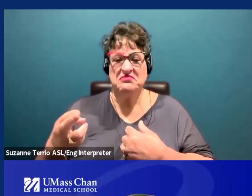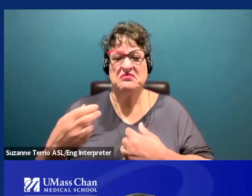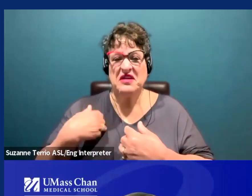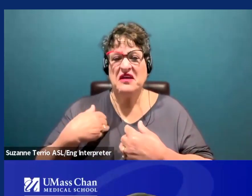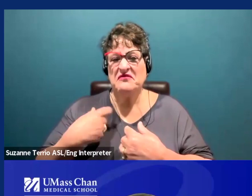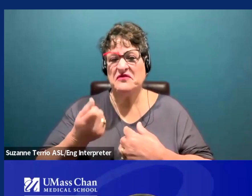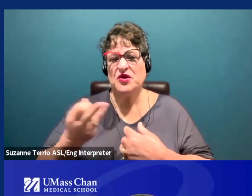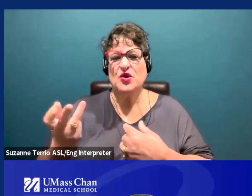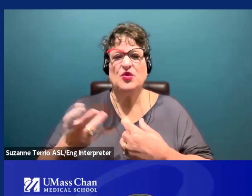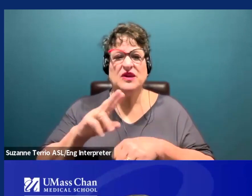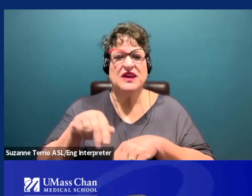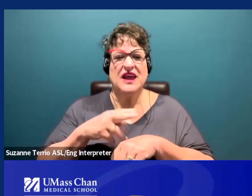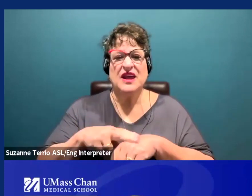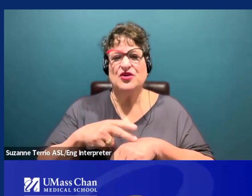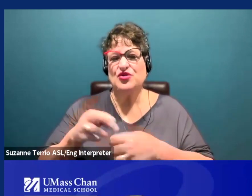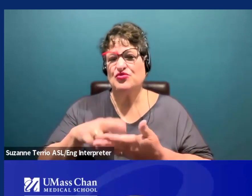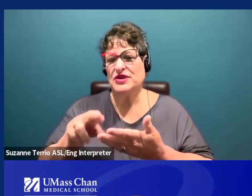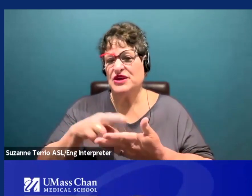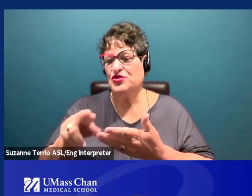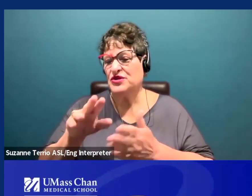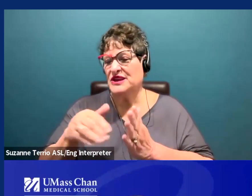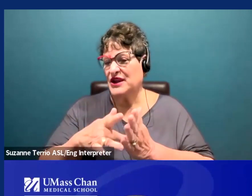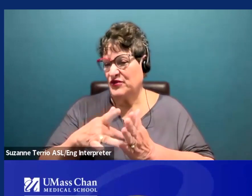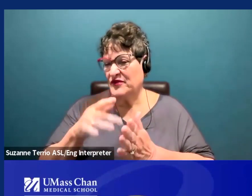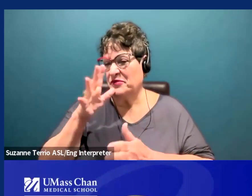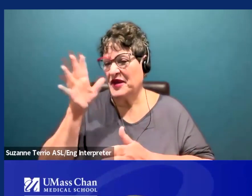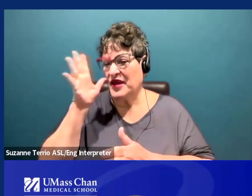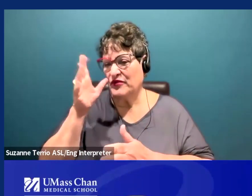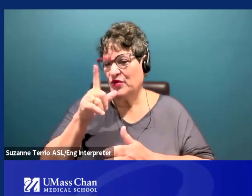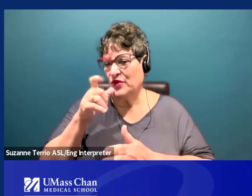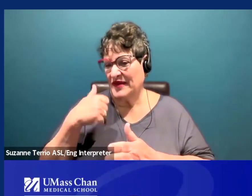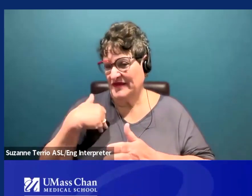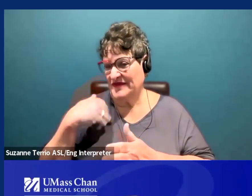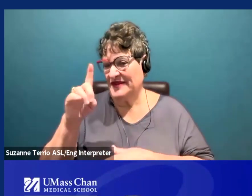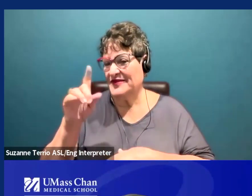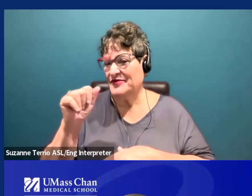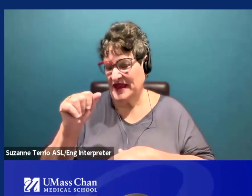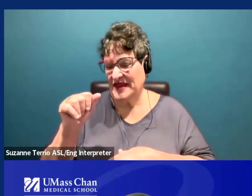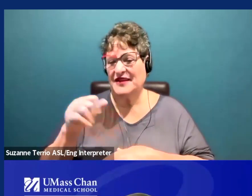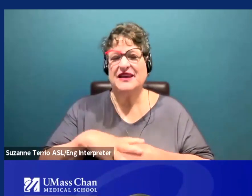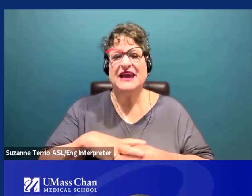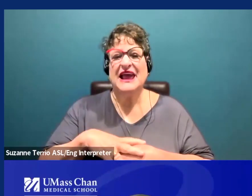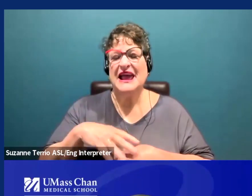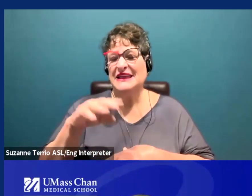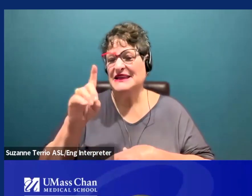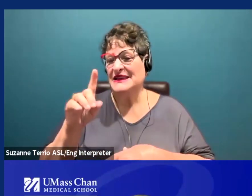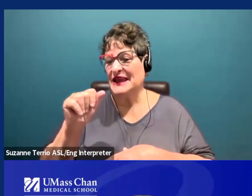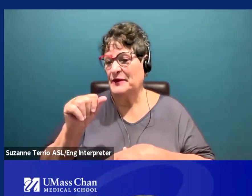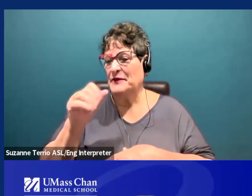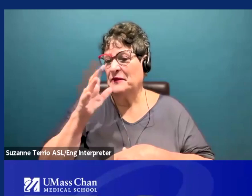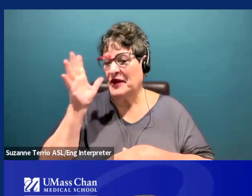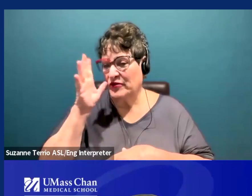for Parents with Disabilities that we mentioned last time, as well as the Disabled Parenting Project. The Disabled Parenting Project